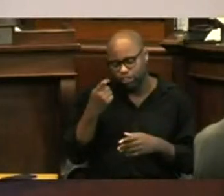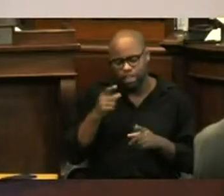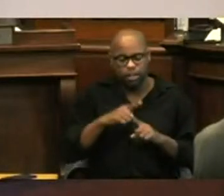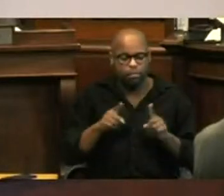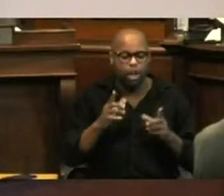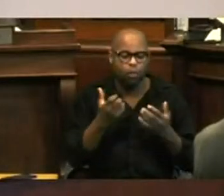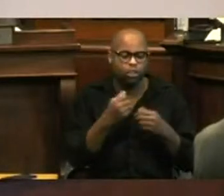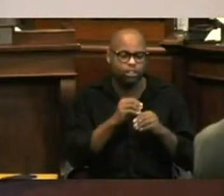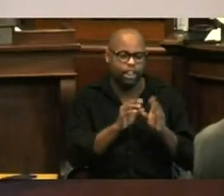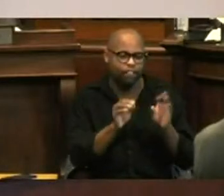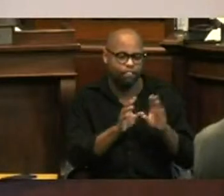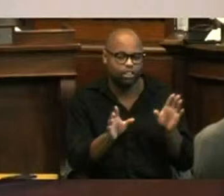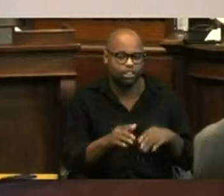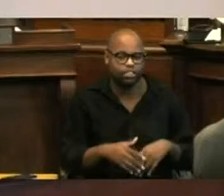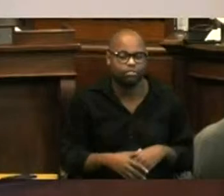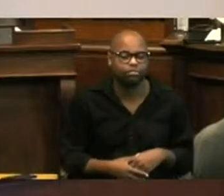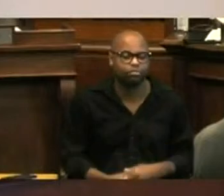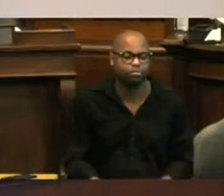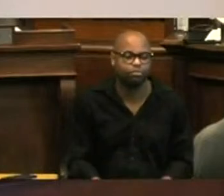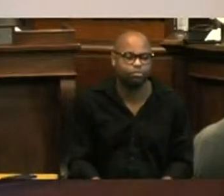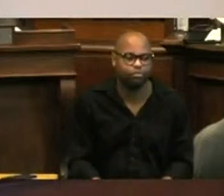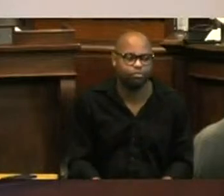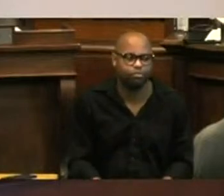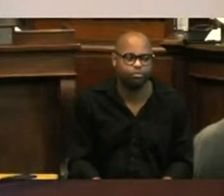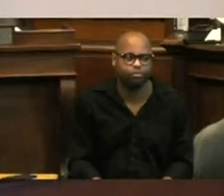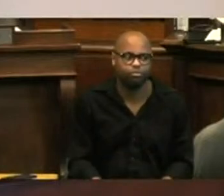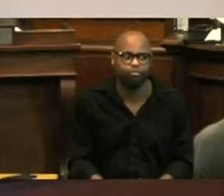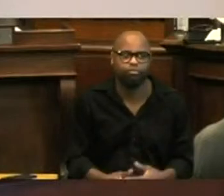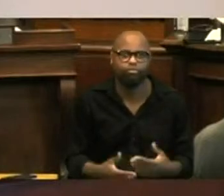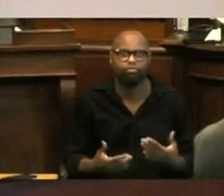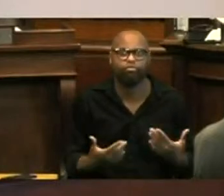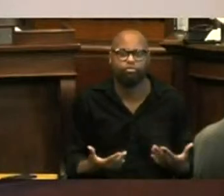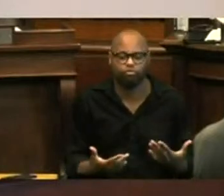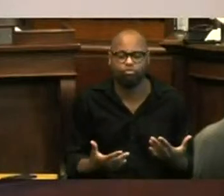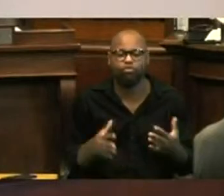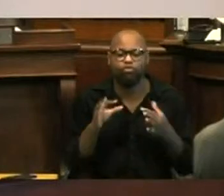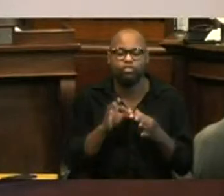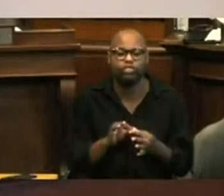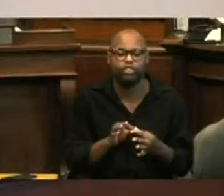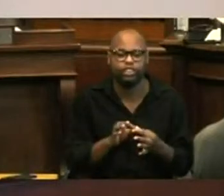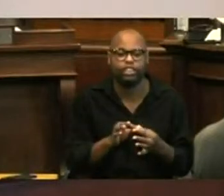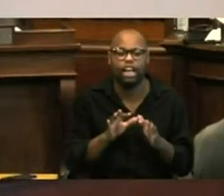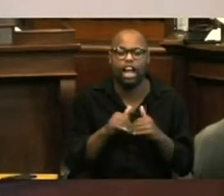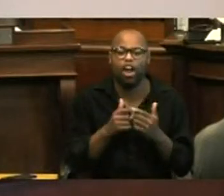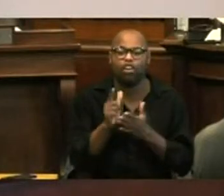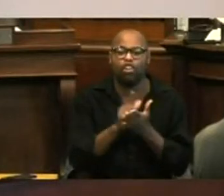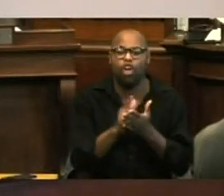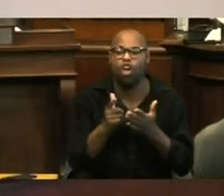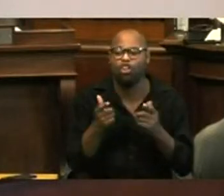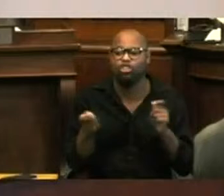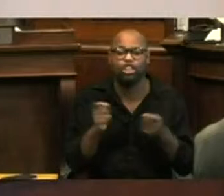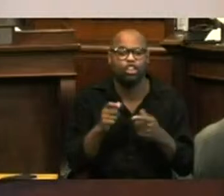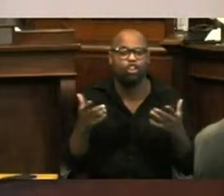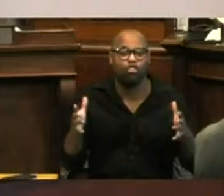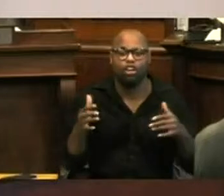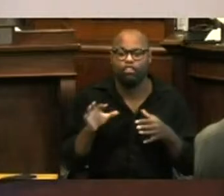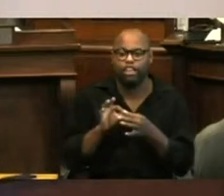figured that was the case. I just wanted to make sure I guess, and I shudder to, to say